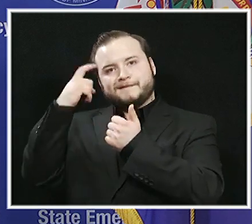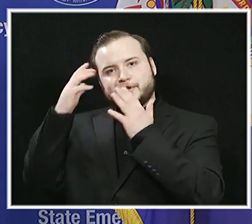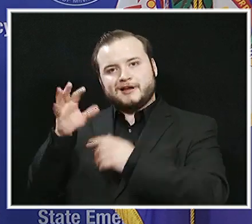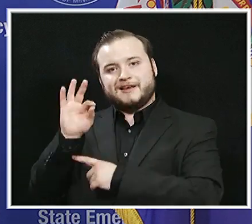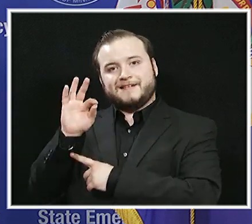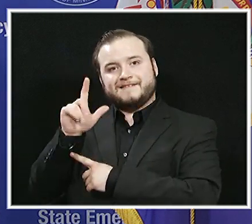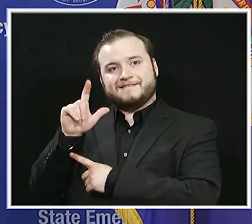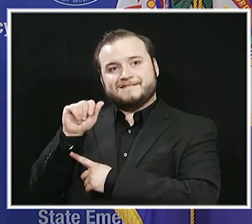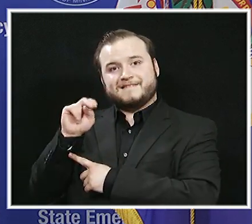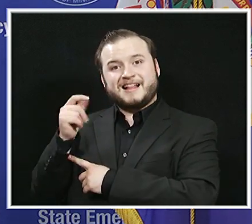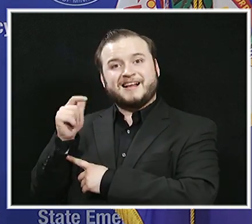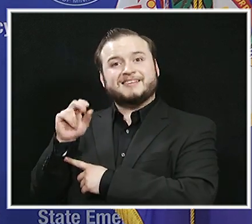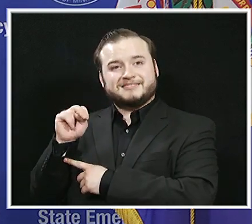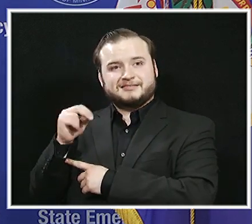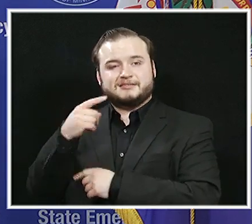I think what Lieutenant Governor Flanagan said this,